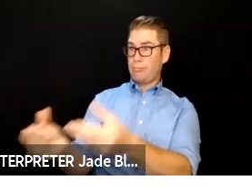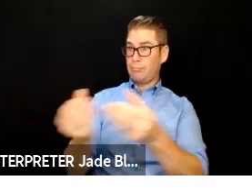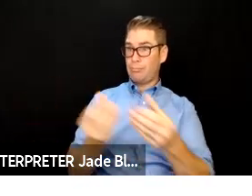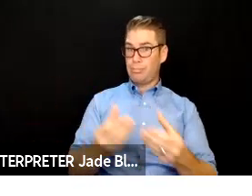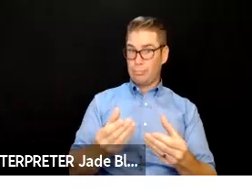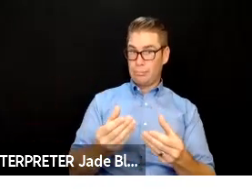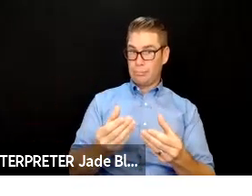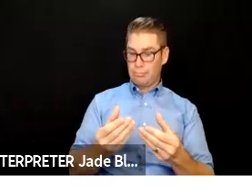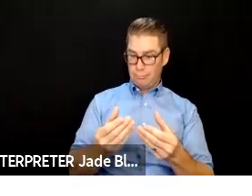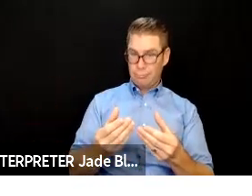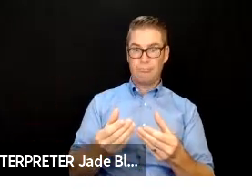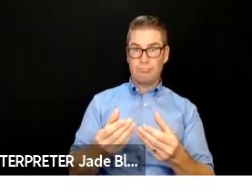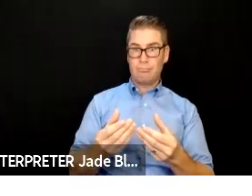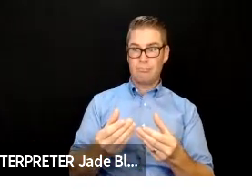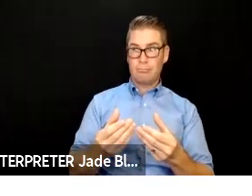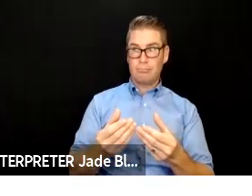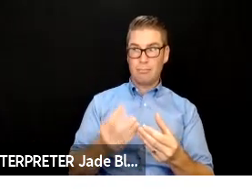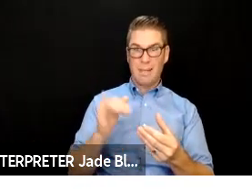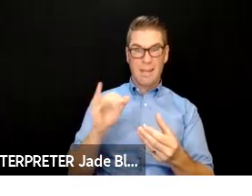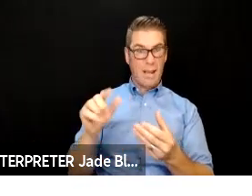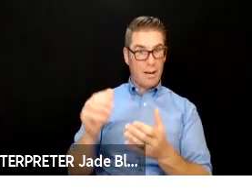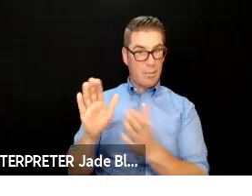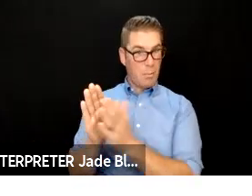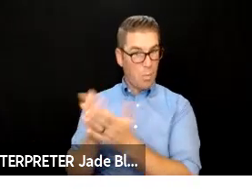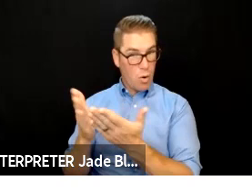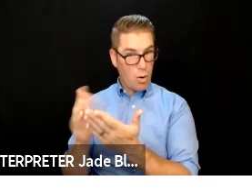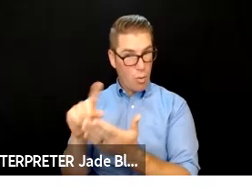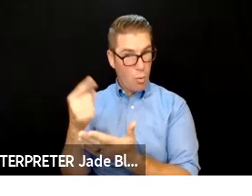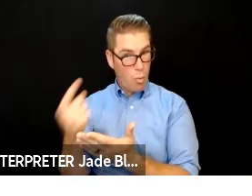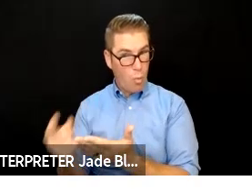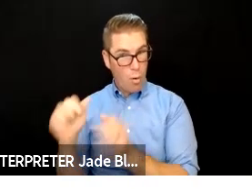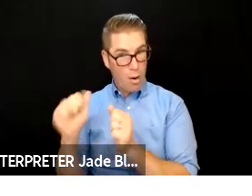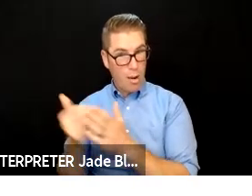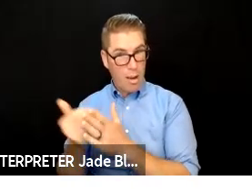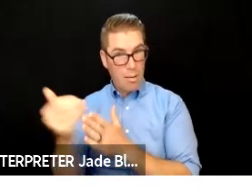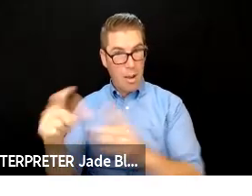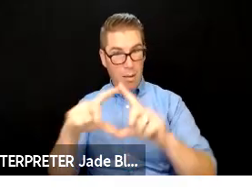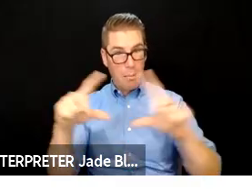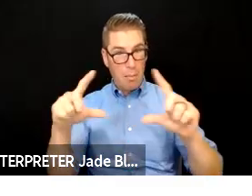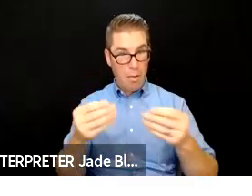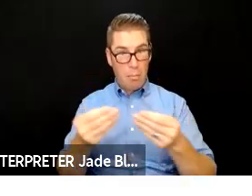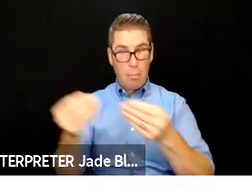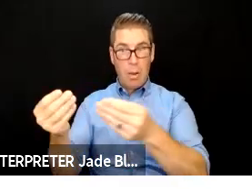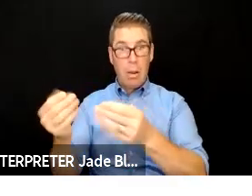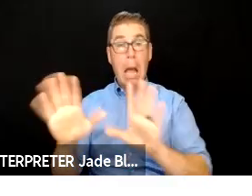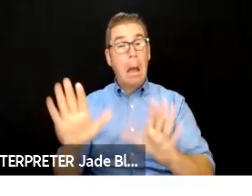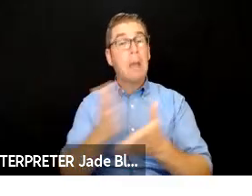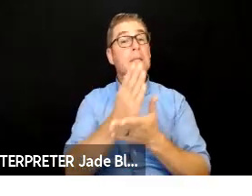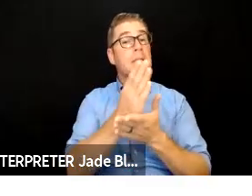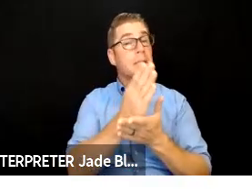Sally Potter: You know, the only thing that they can buy with that is books. That is the case for a few of our programs on campus, but it's a